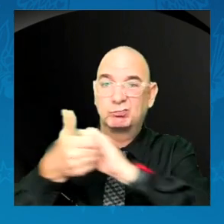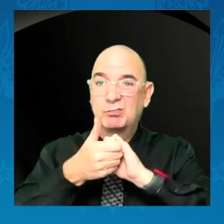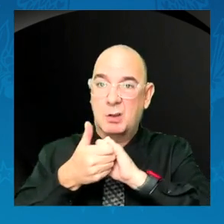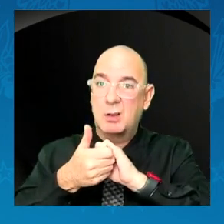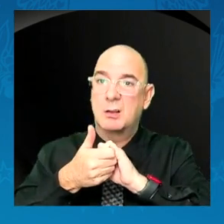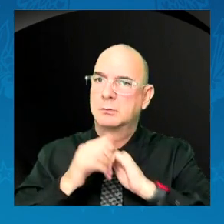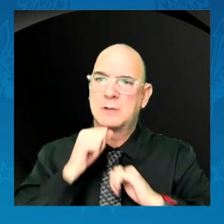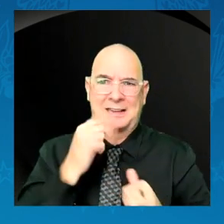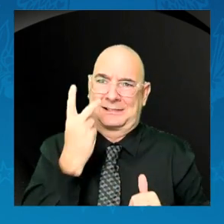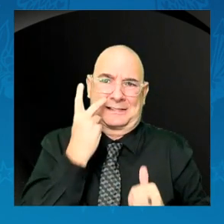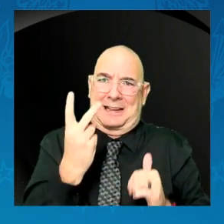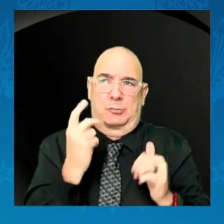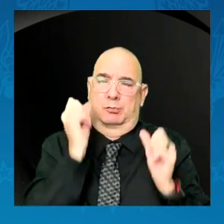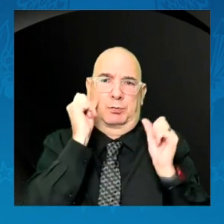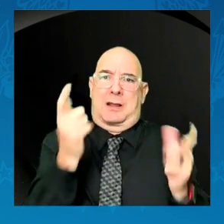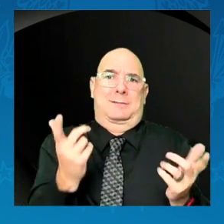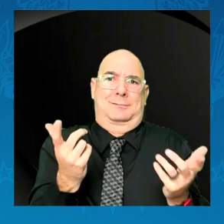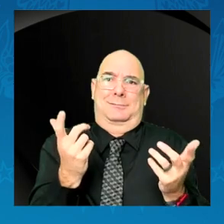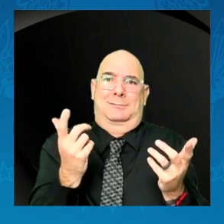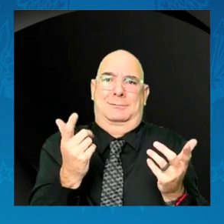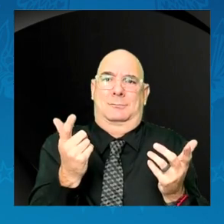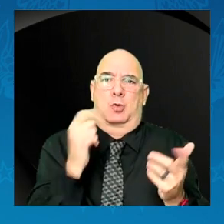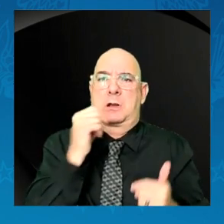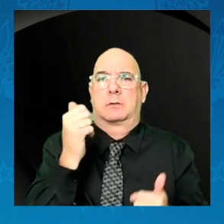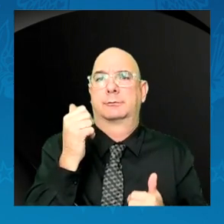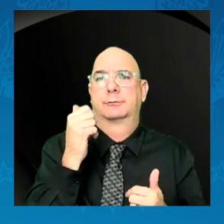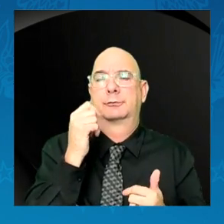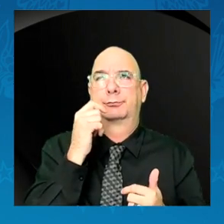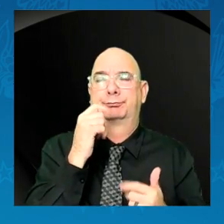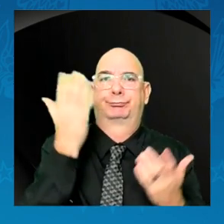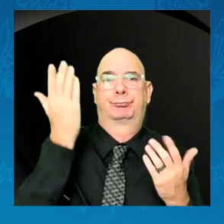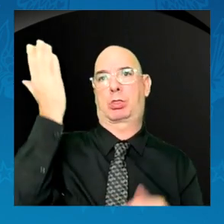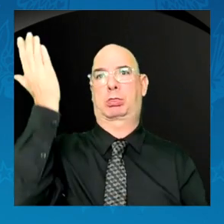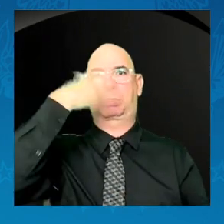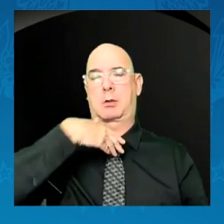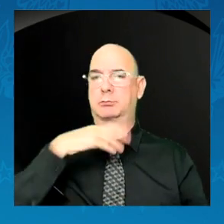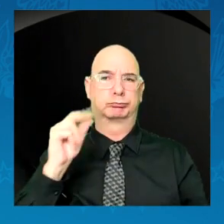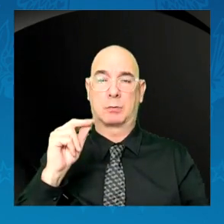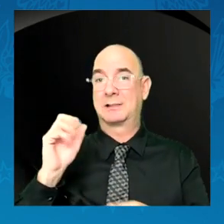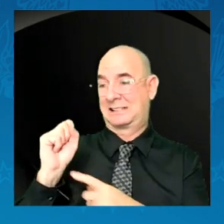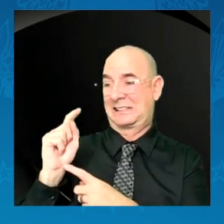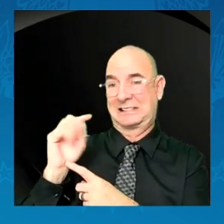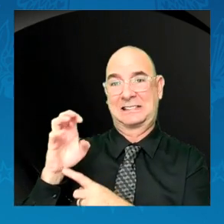that science, technology, engineering and mathematics are absolutely critical to our work